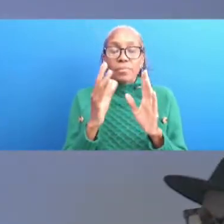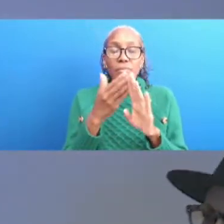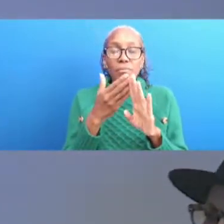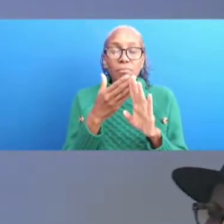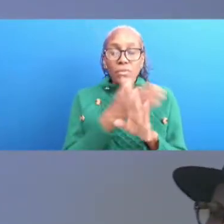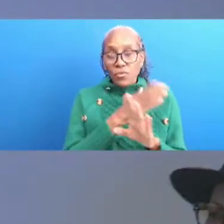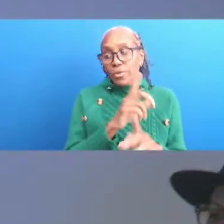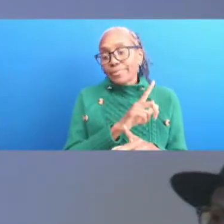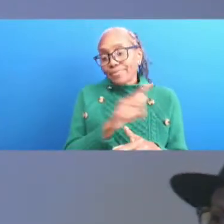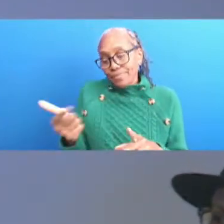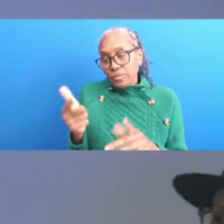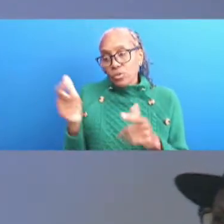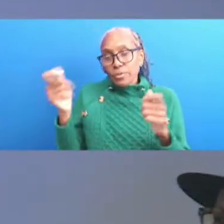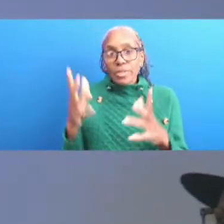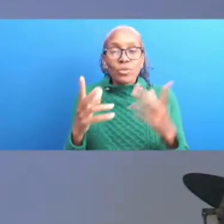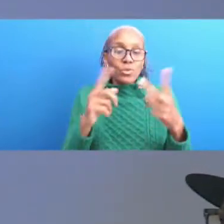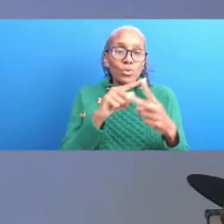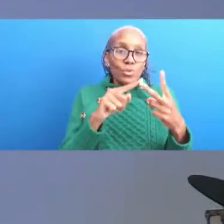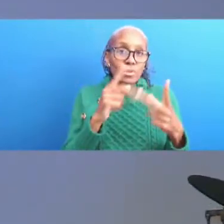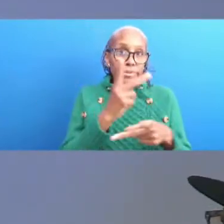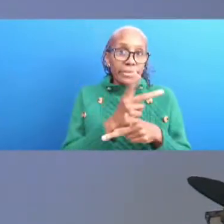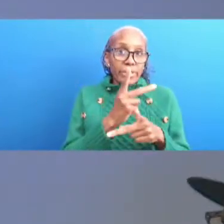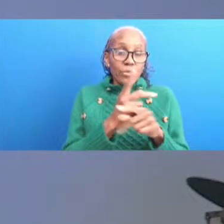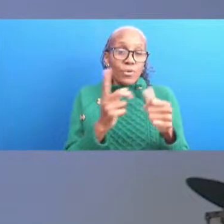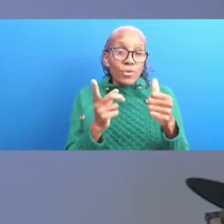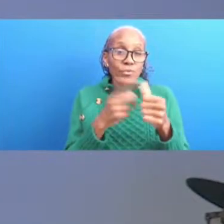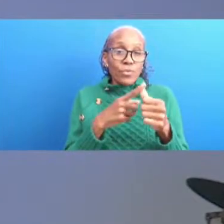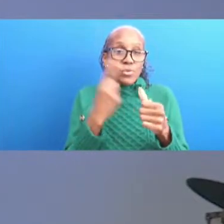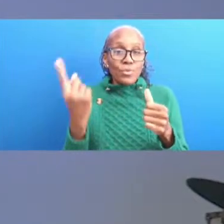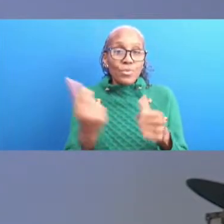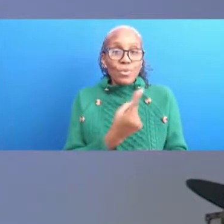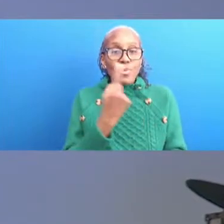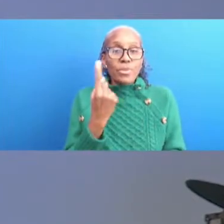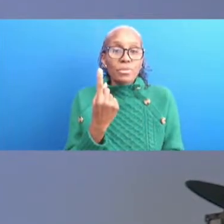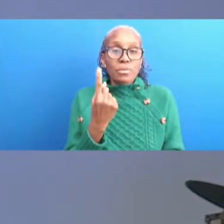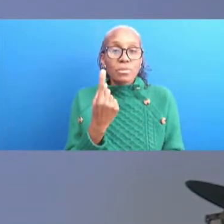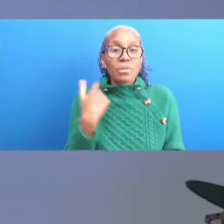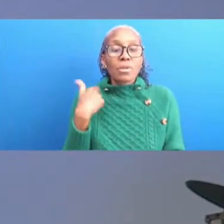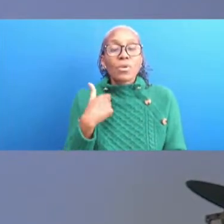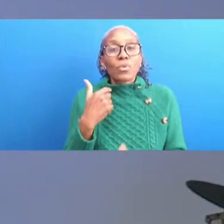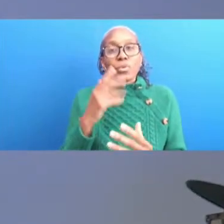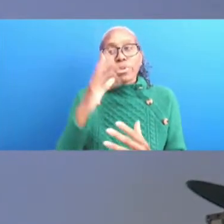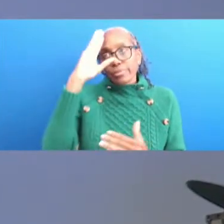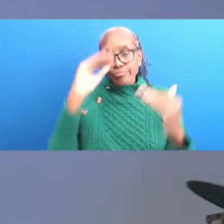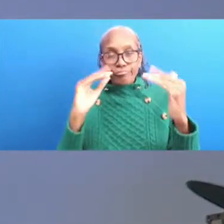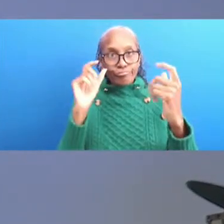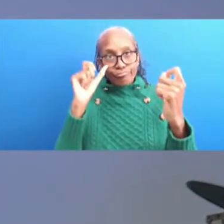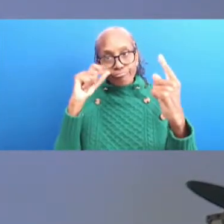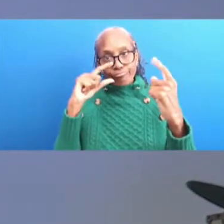BEFORE WE START OUT WITH BEFORE I THROW IT TO THE MANAGER, THERE ARE TWO THINGS I WANT TO